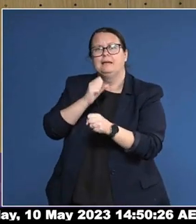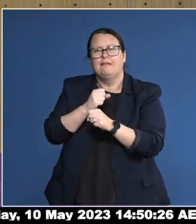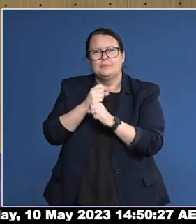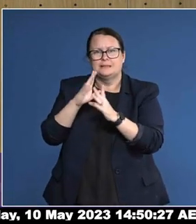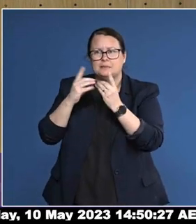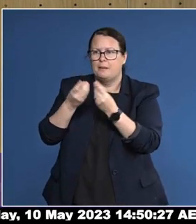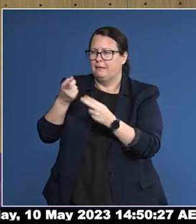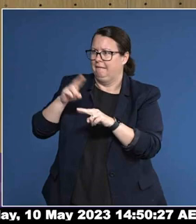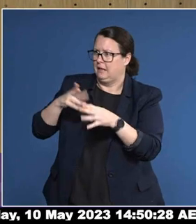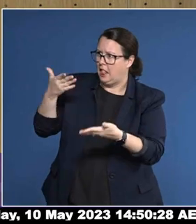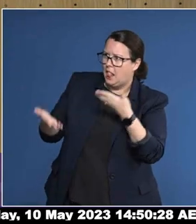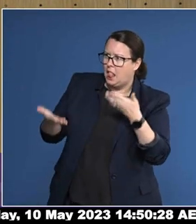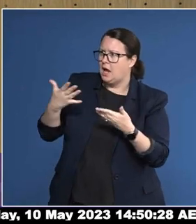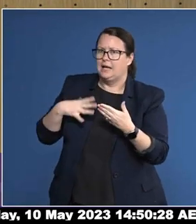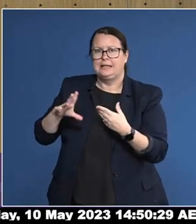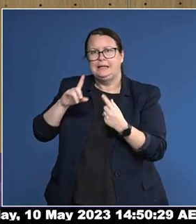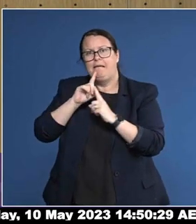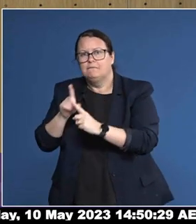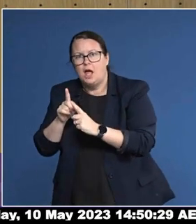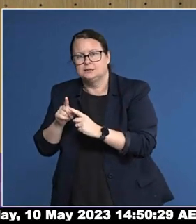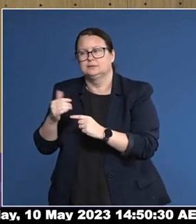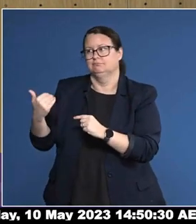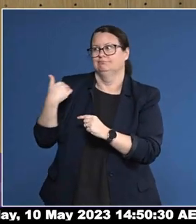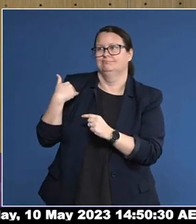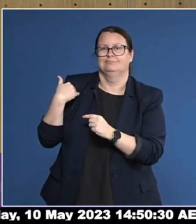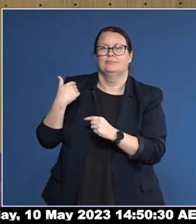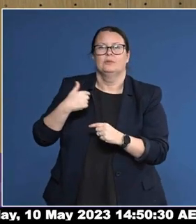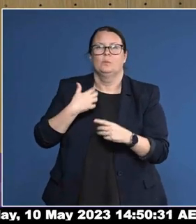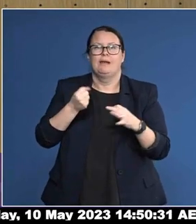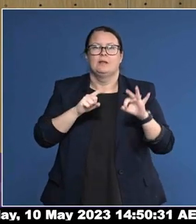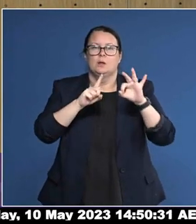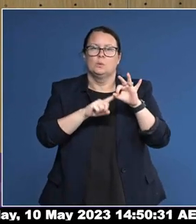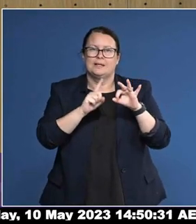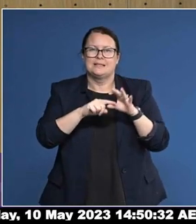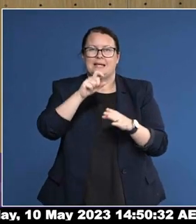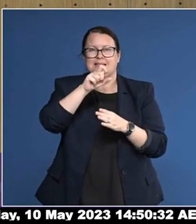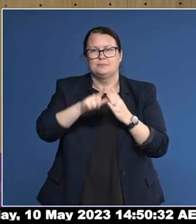We've got the Queensland Disability Advisory Council is a Ministerial Advisory Council